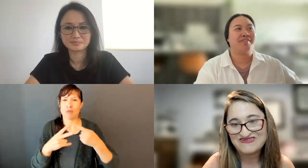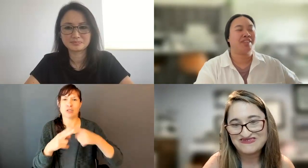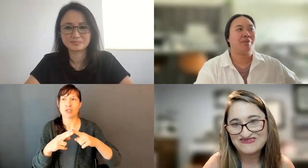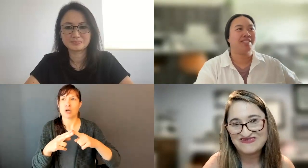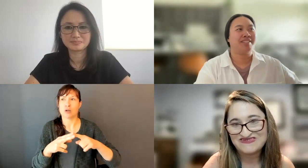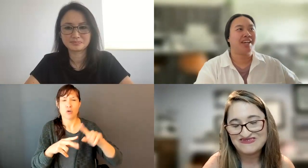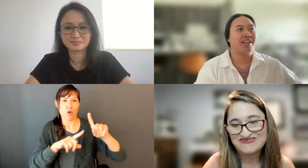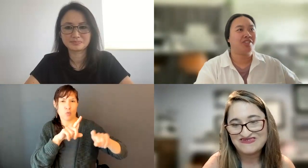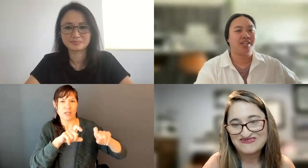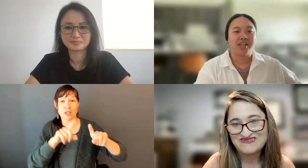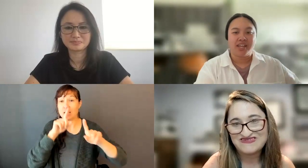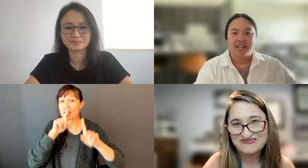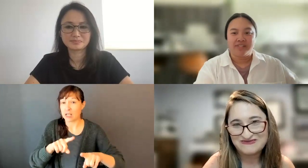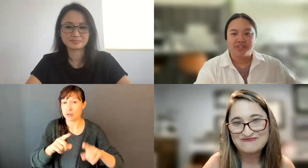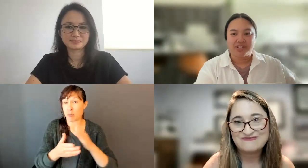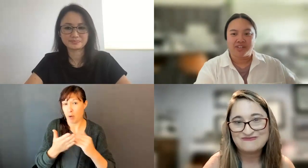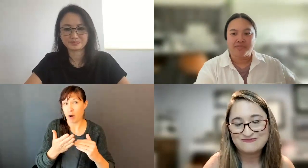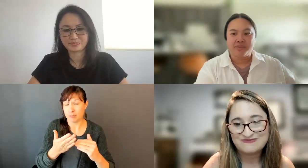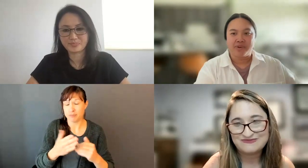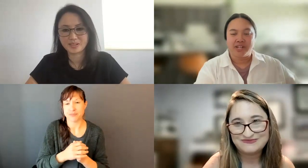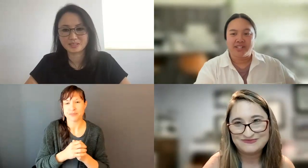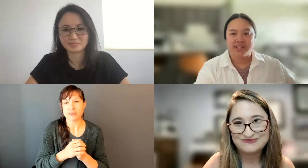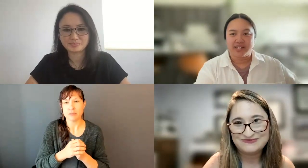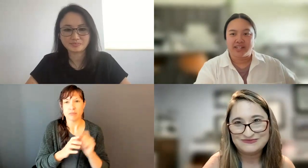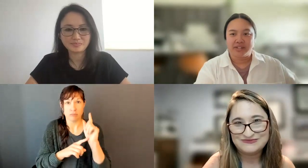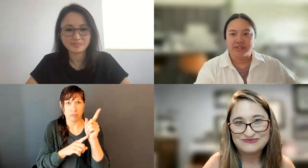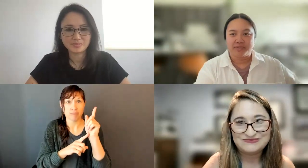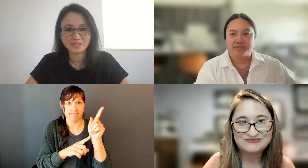of the presentation. Just give me one second.